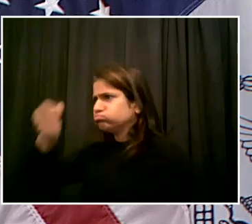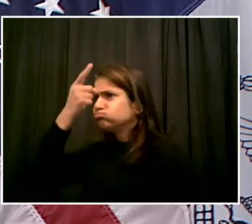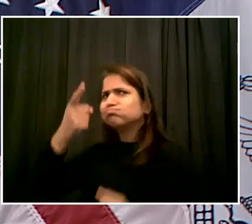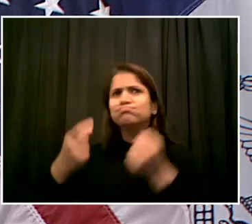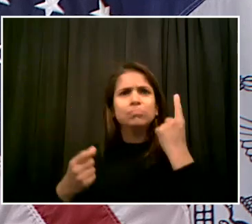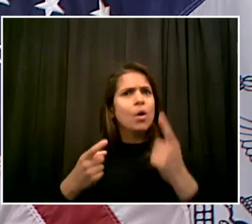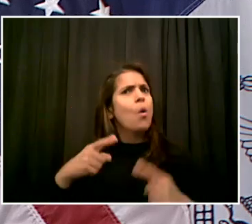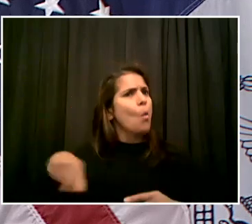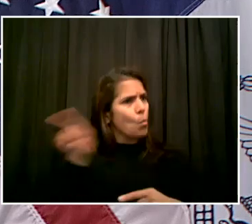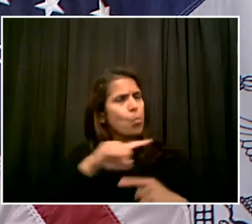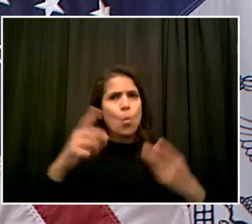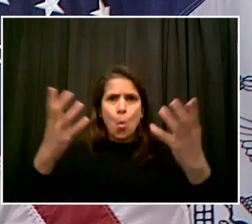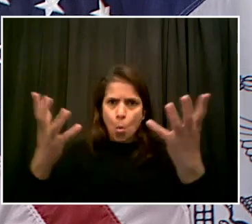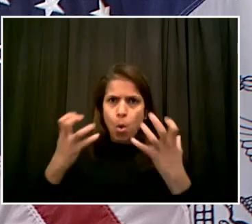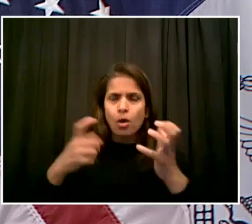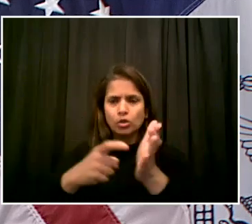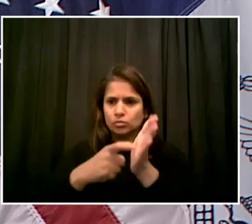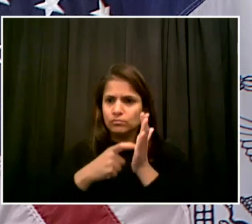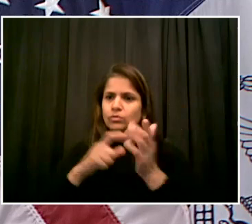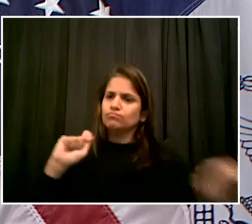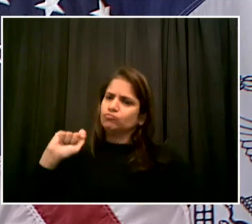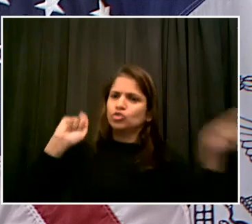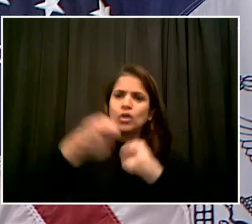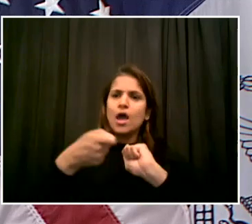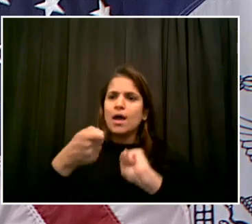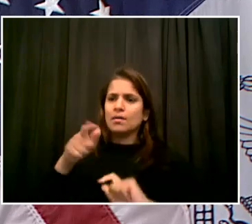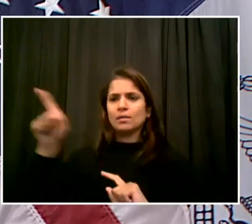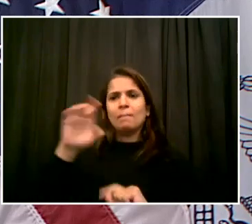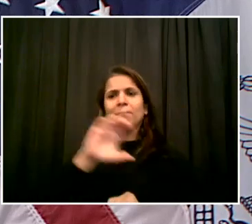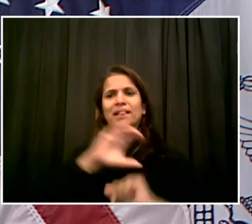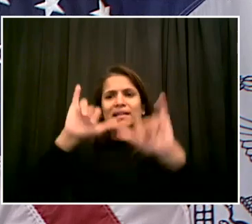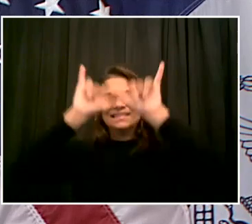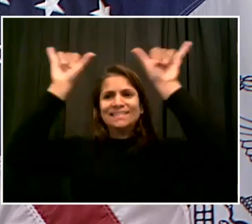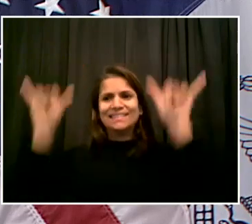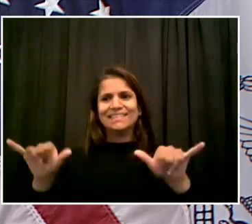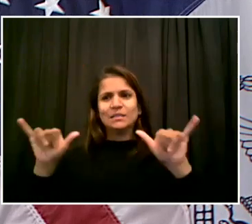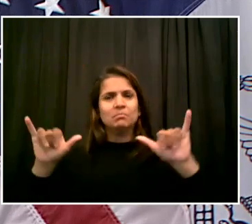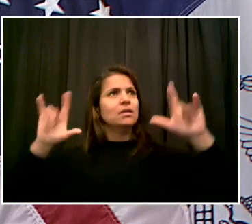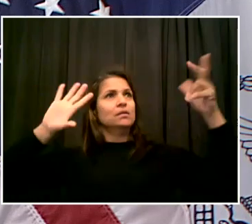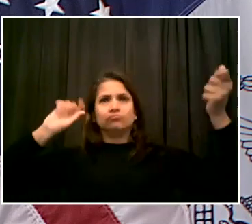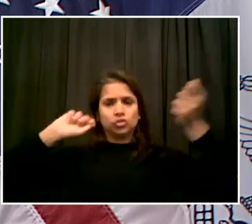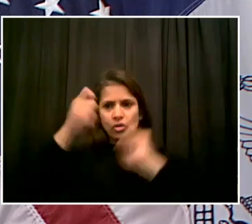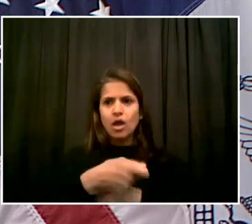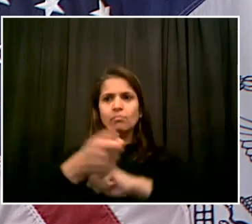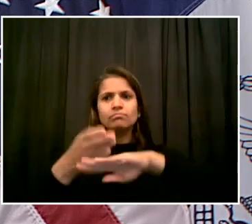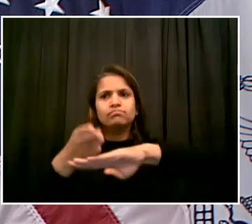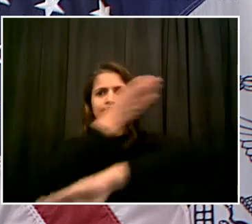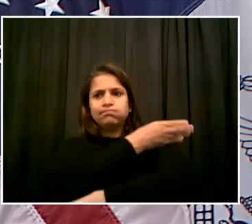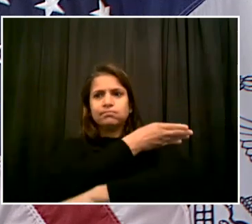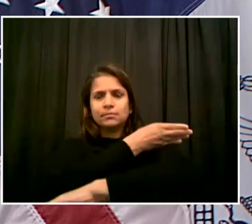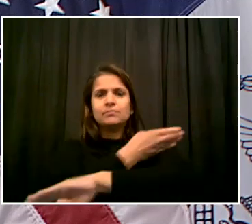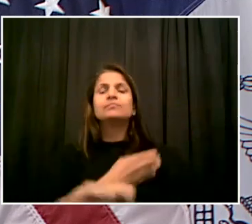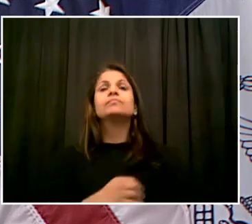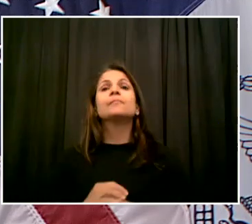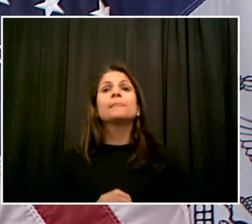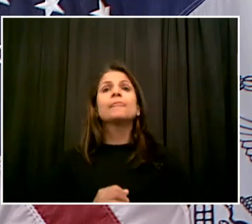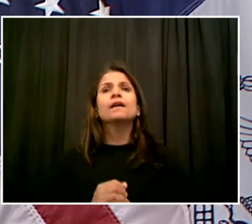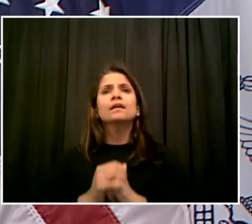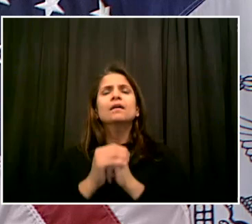BEEN CLEAR. ACTION WILL BE TAKEN. BUT I'M VERY WORRIED PROTEST